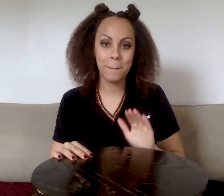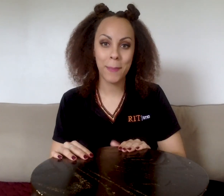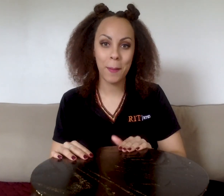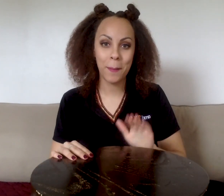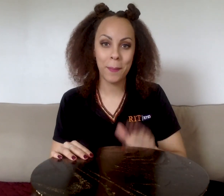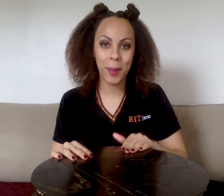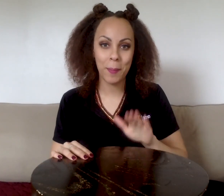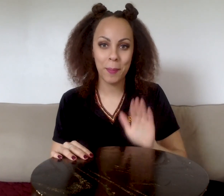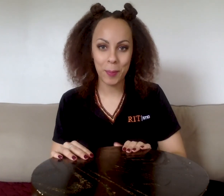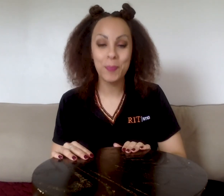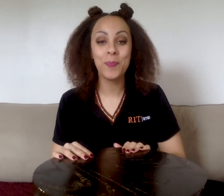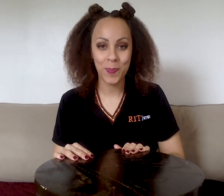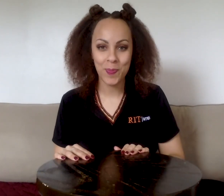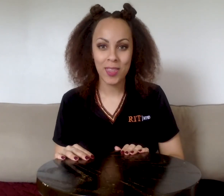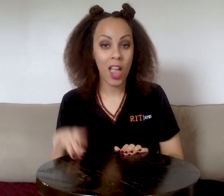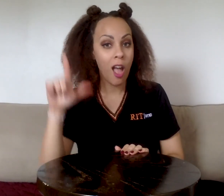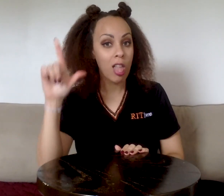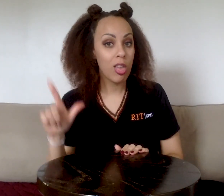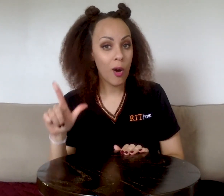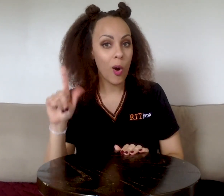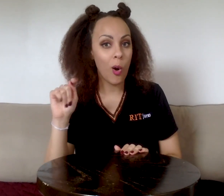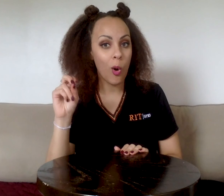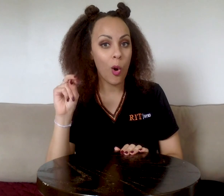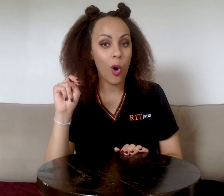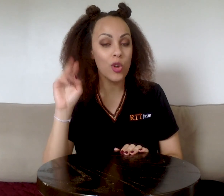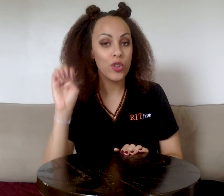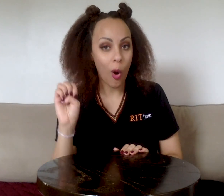It looks like this.